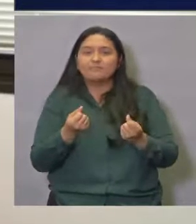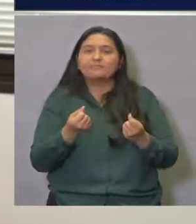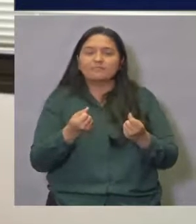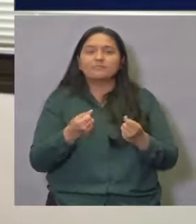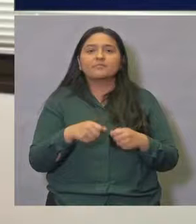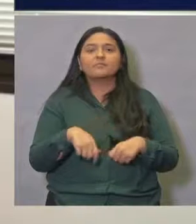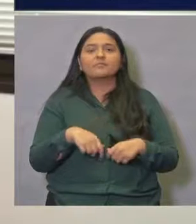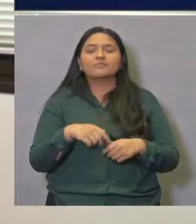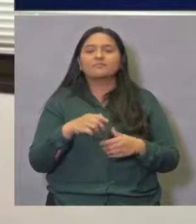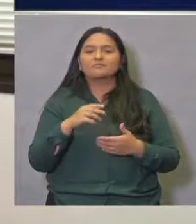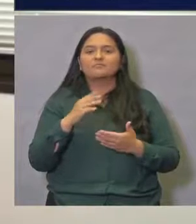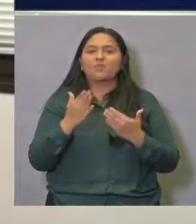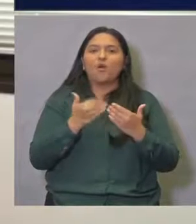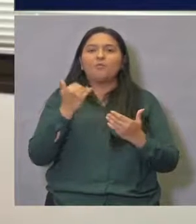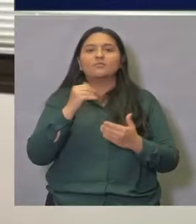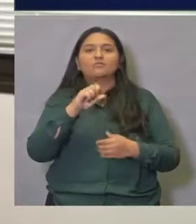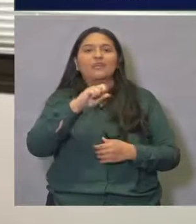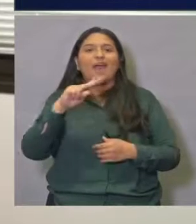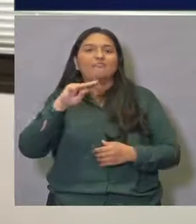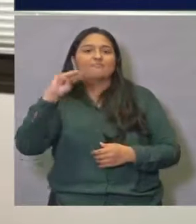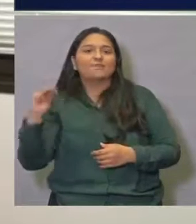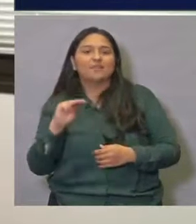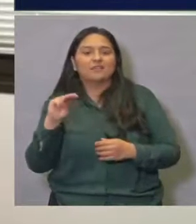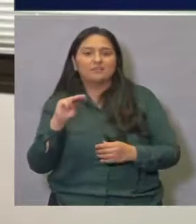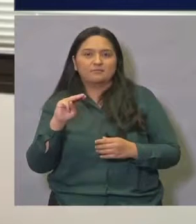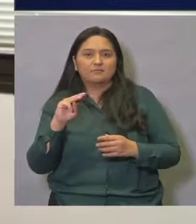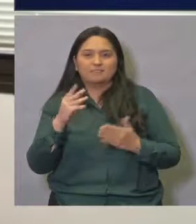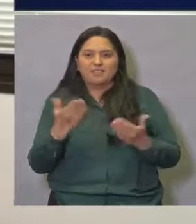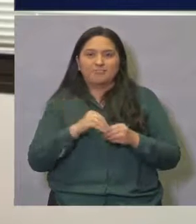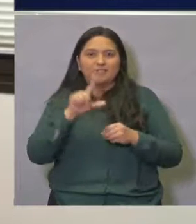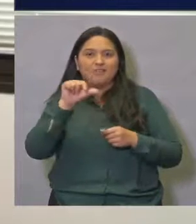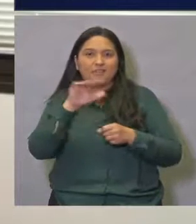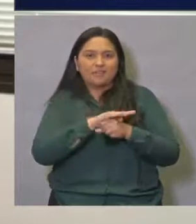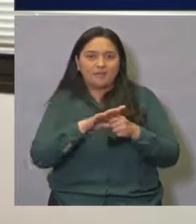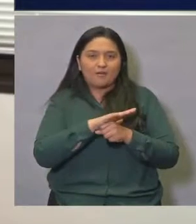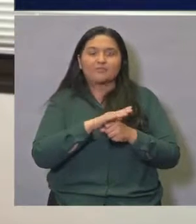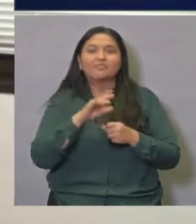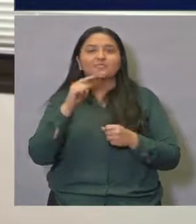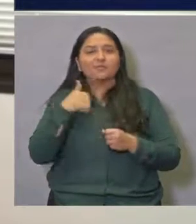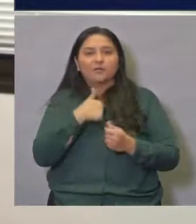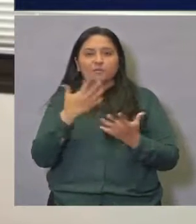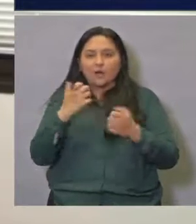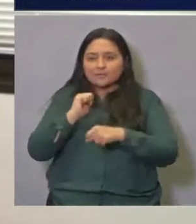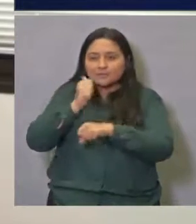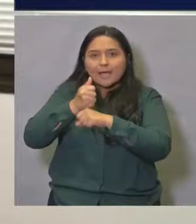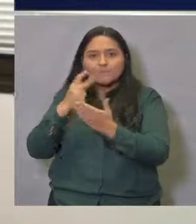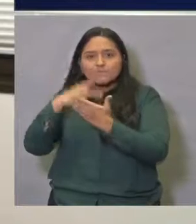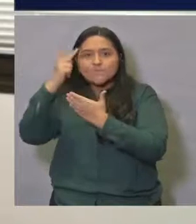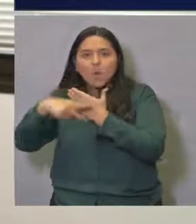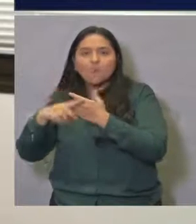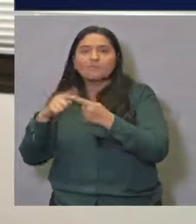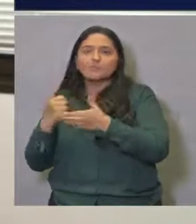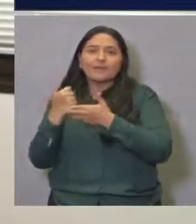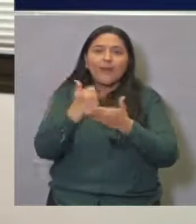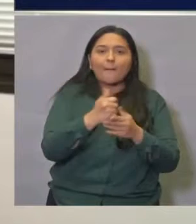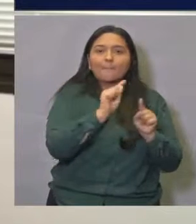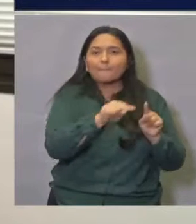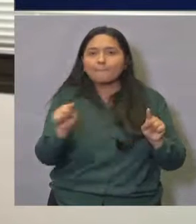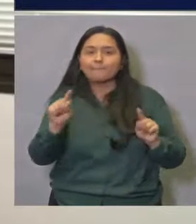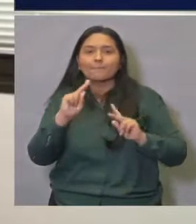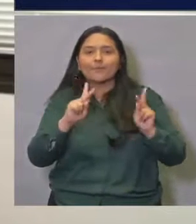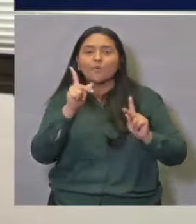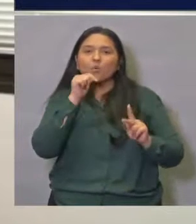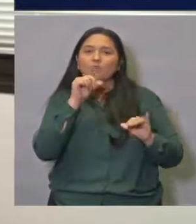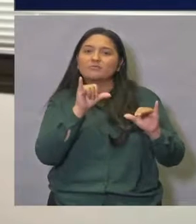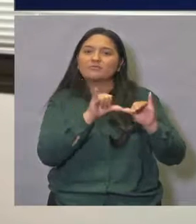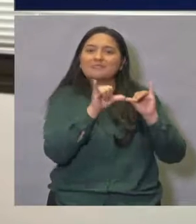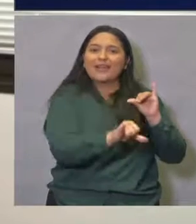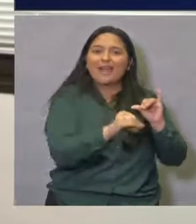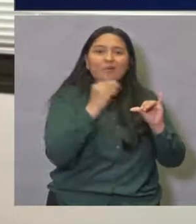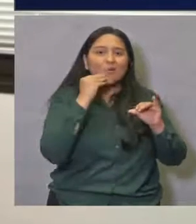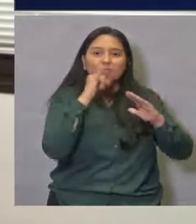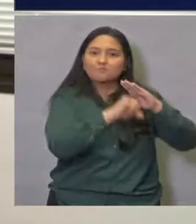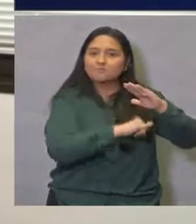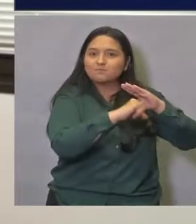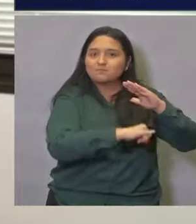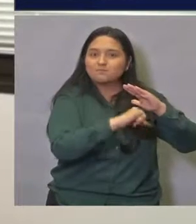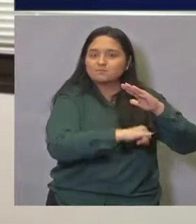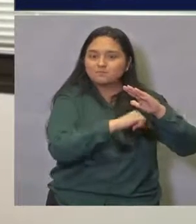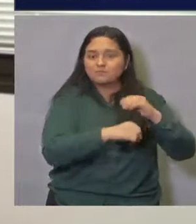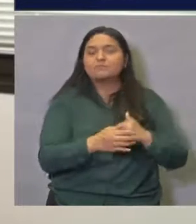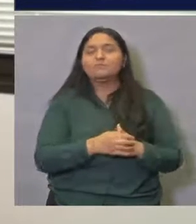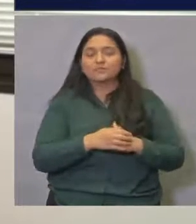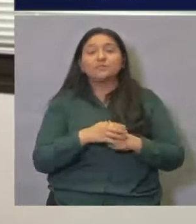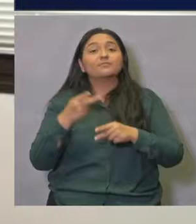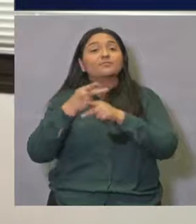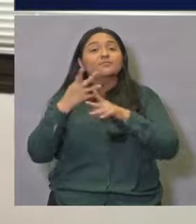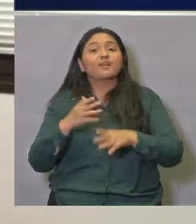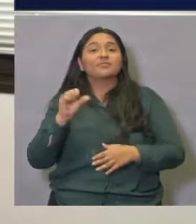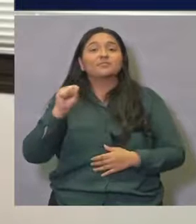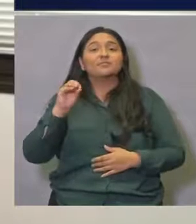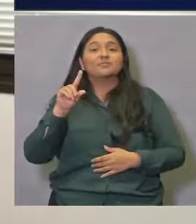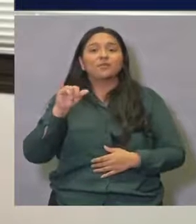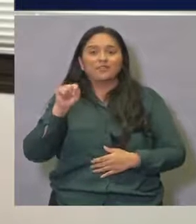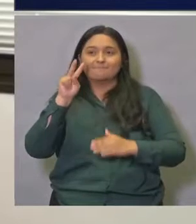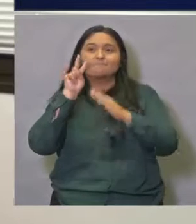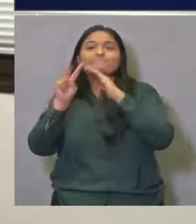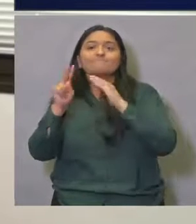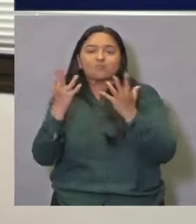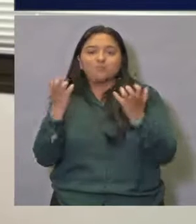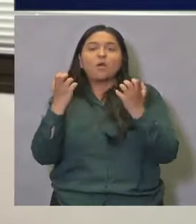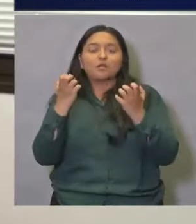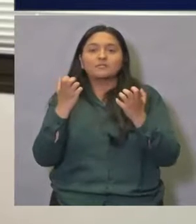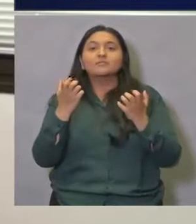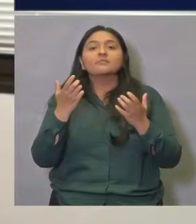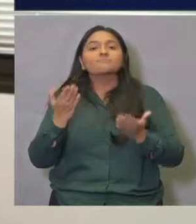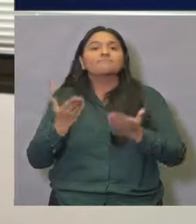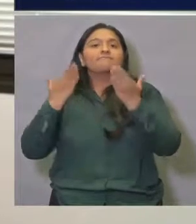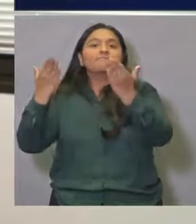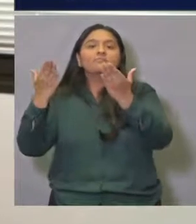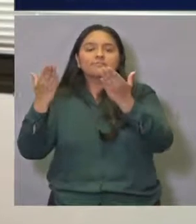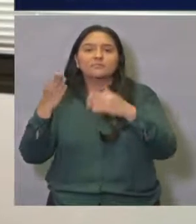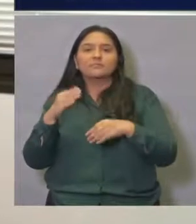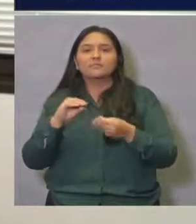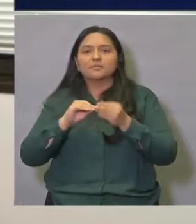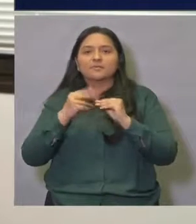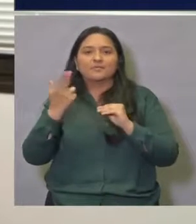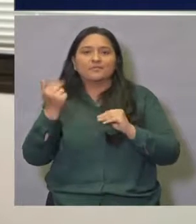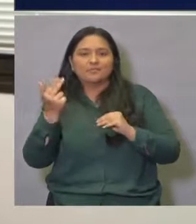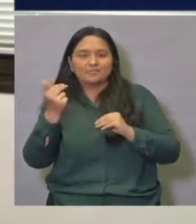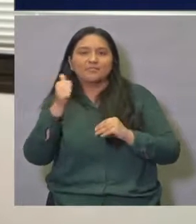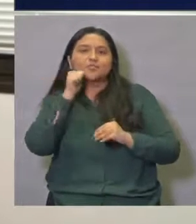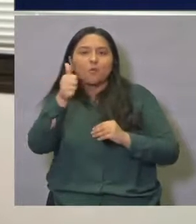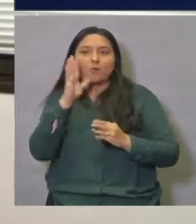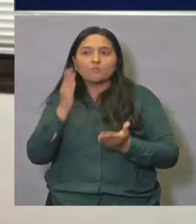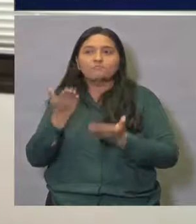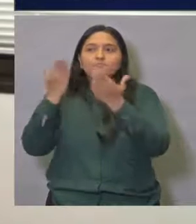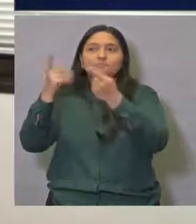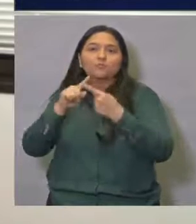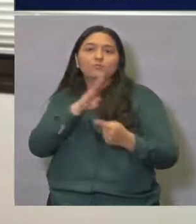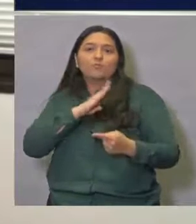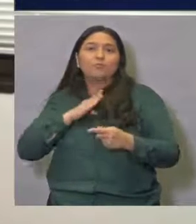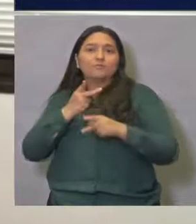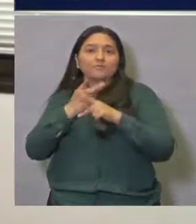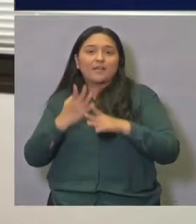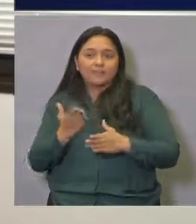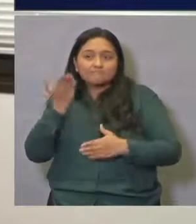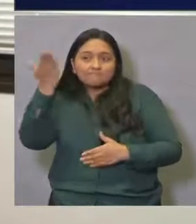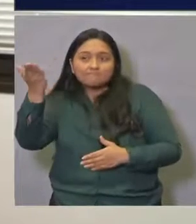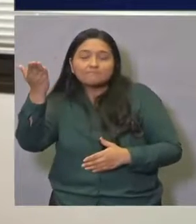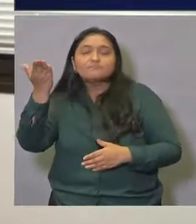ADULTOS CONFINADOS EN CASA POR